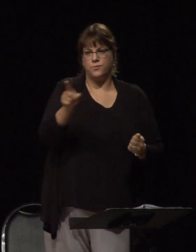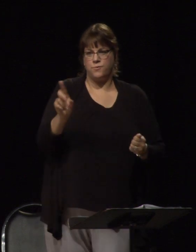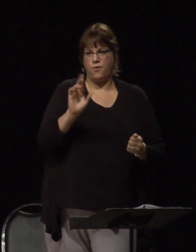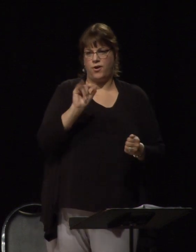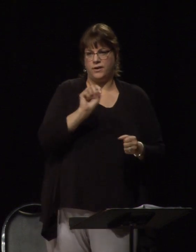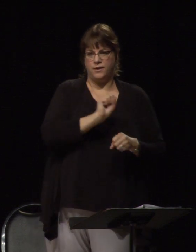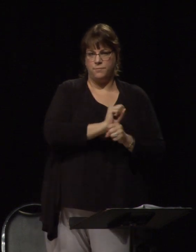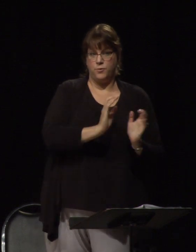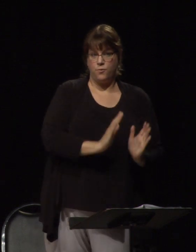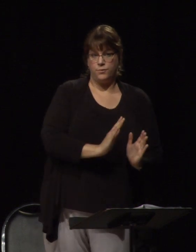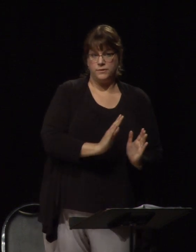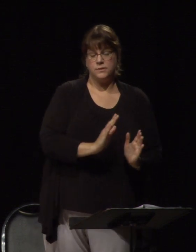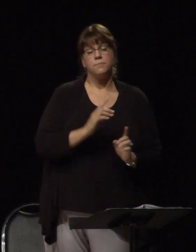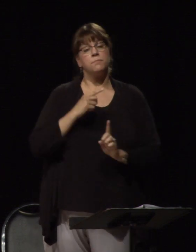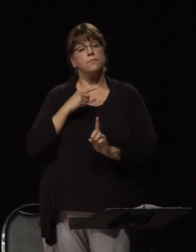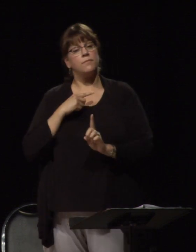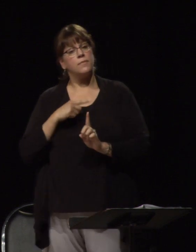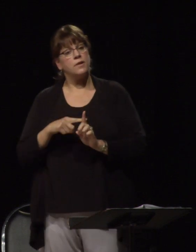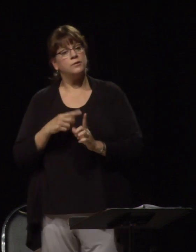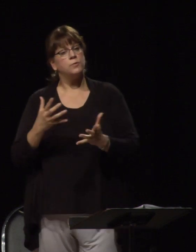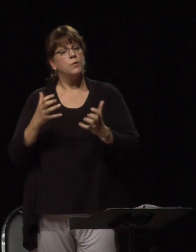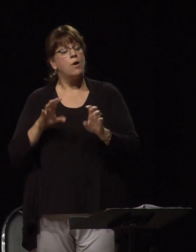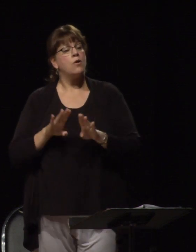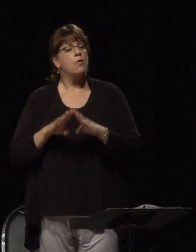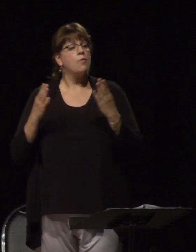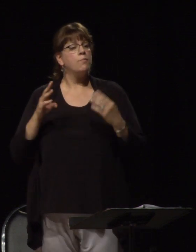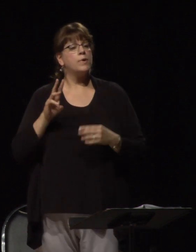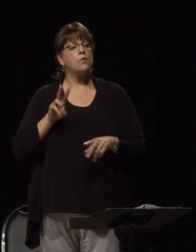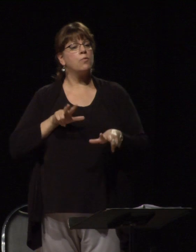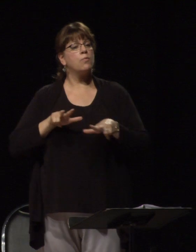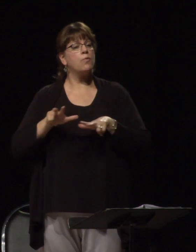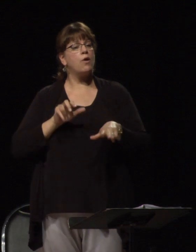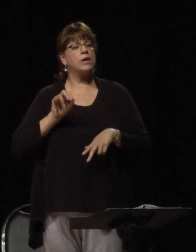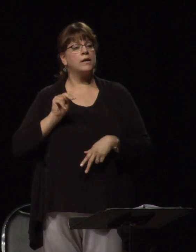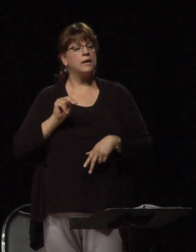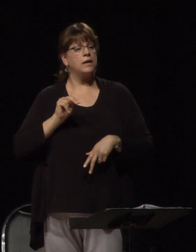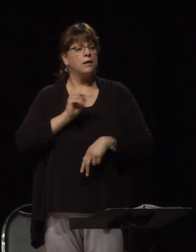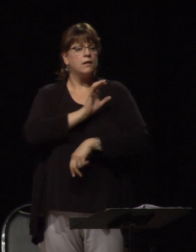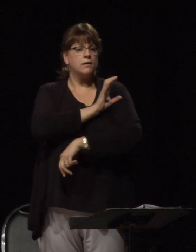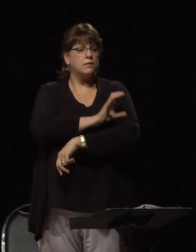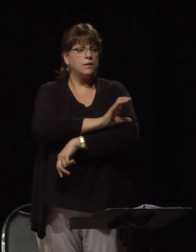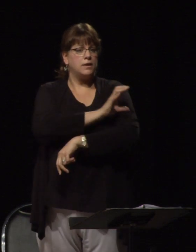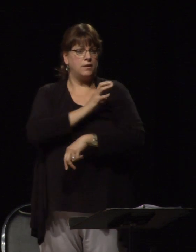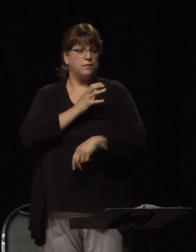CAMPUS TO SERVE STUDENTS, FACULTY, AND STAFF, AND TO SERVE AS A TRAINING OPPORTUNITY FOR